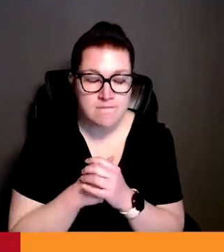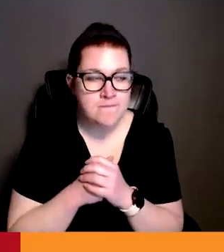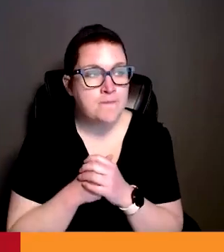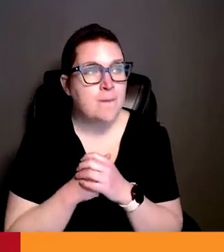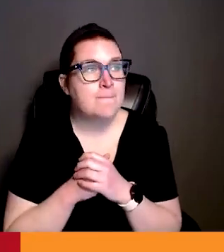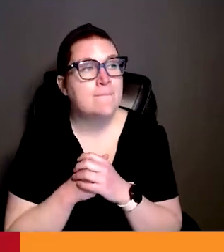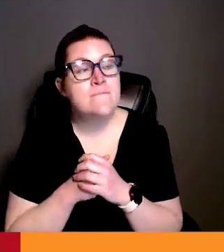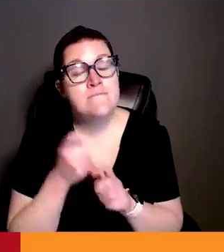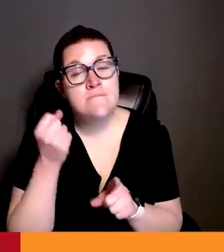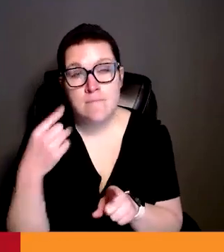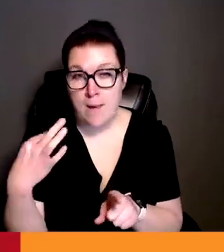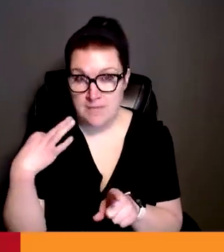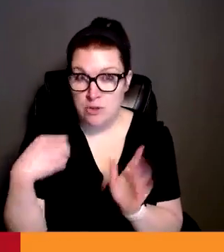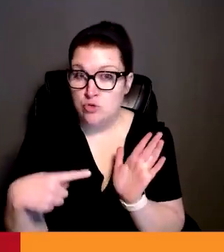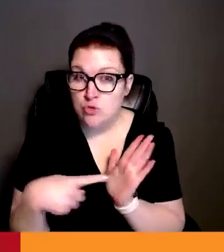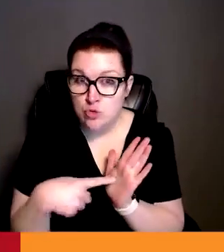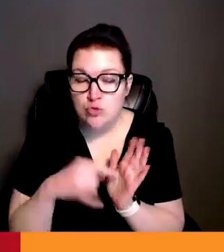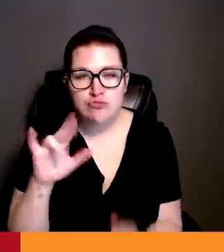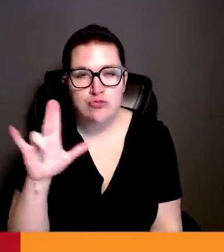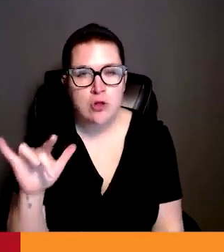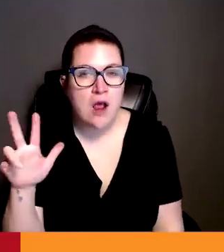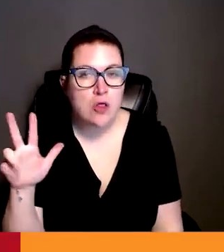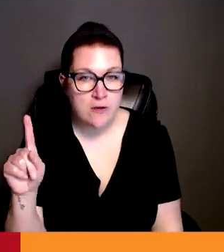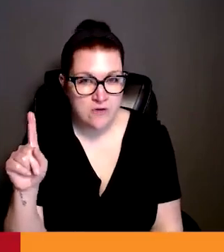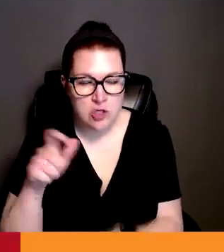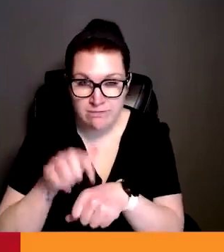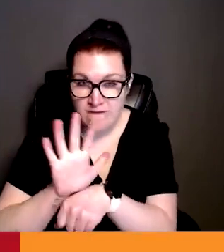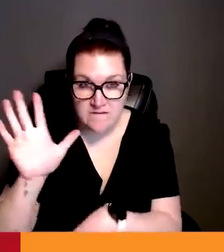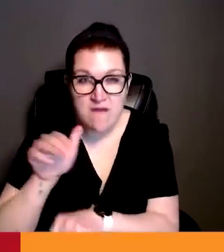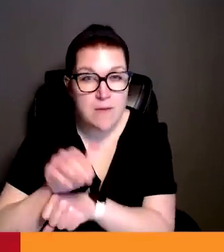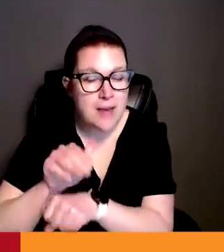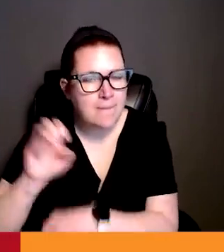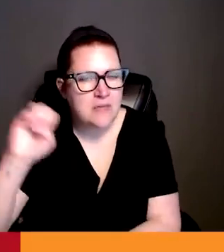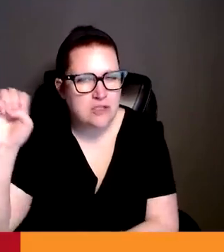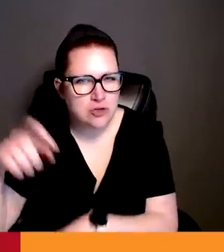the applications are due on July 31st at 5 p.m. Eastern Standard Time.